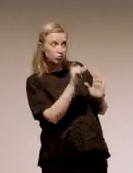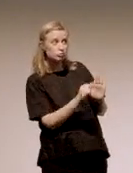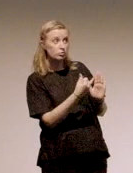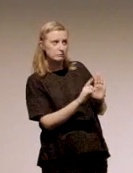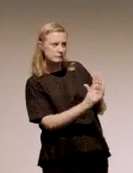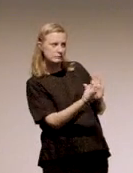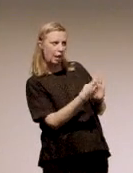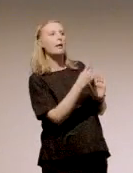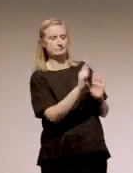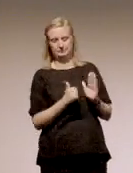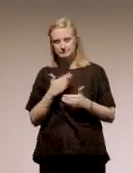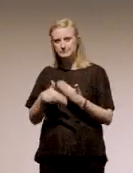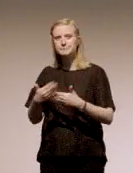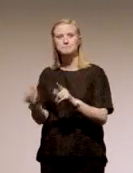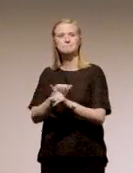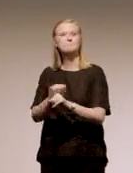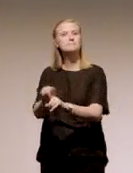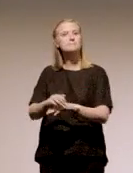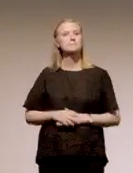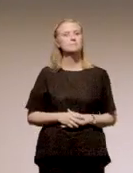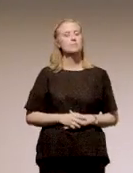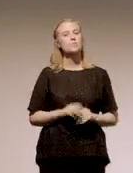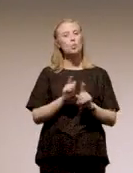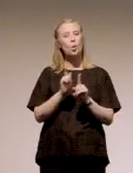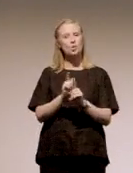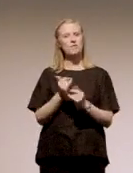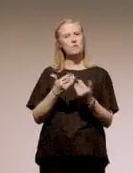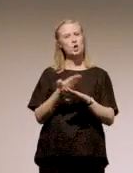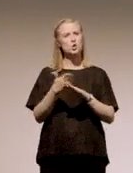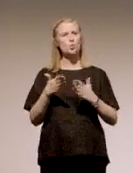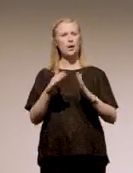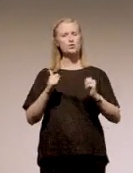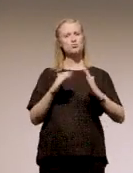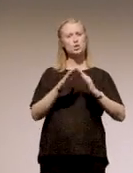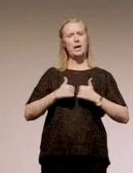On top of that, we also took a really innovative approach to our policy design. Quite often policy is done within government.